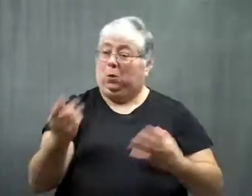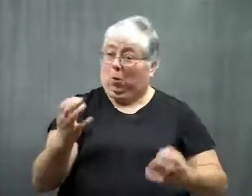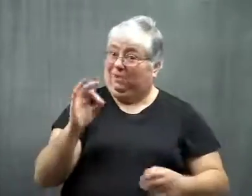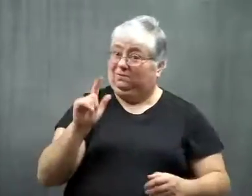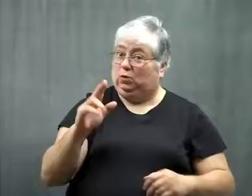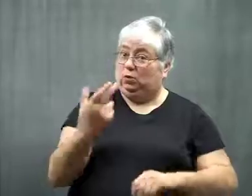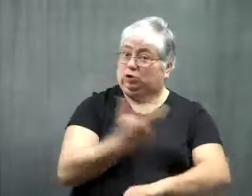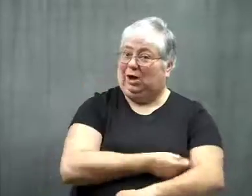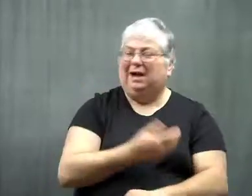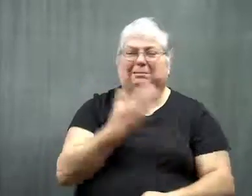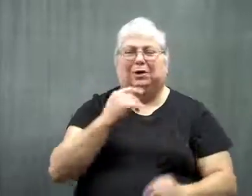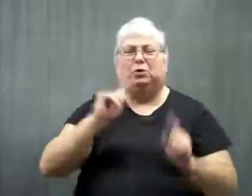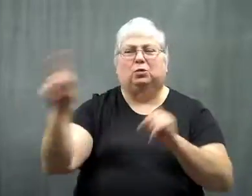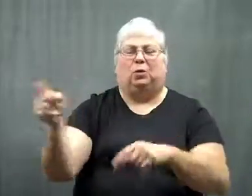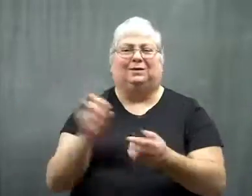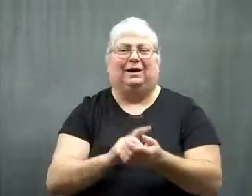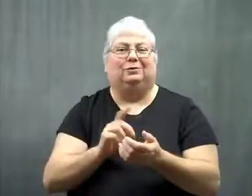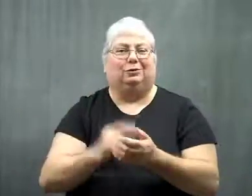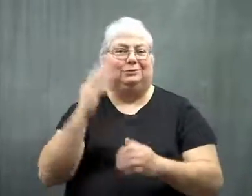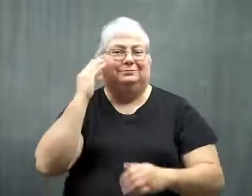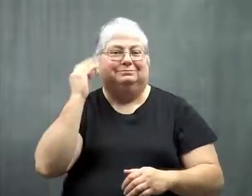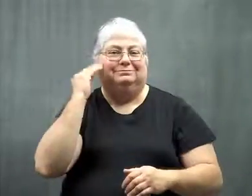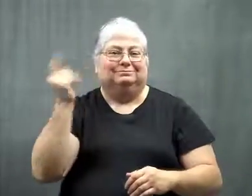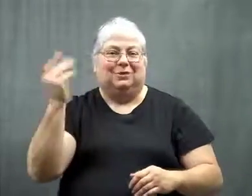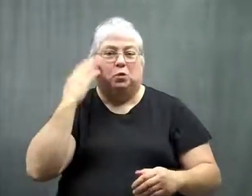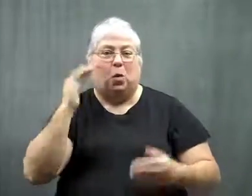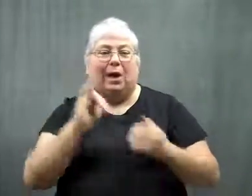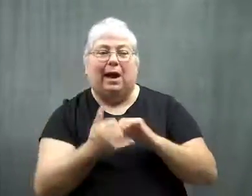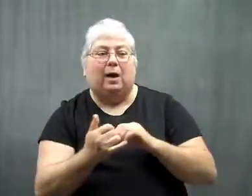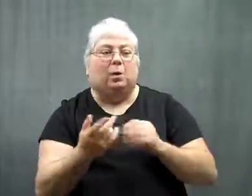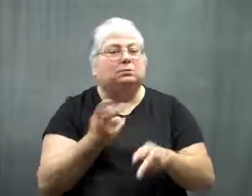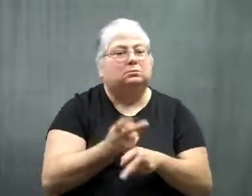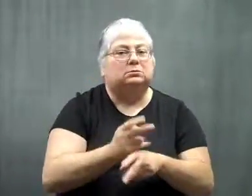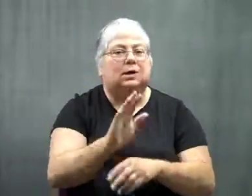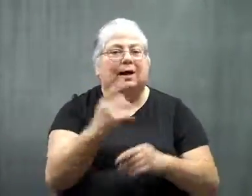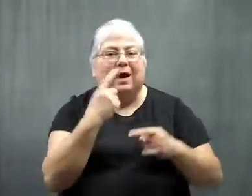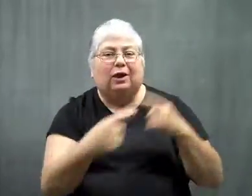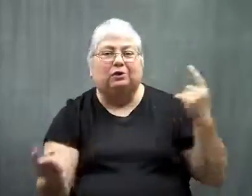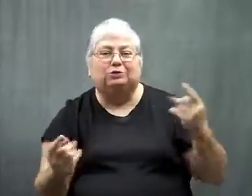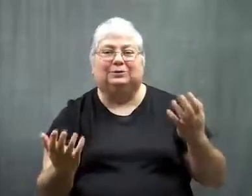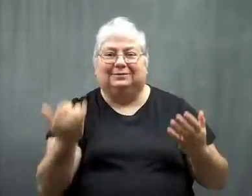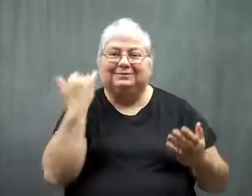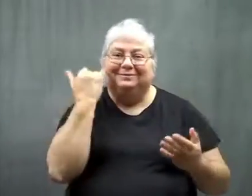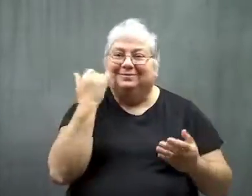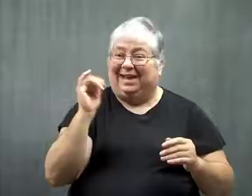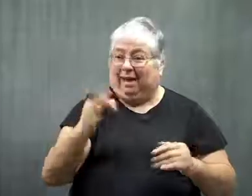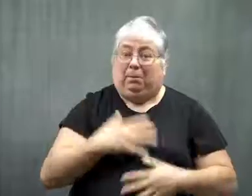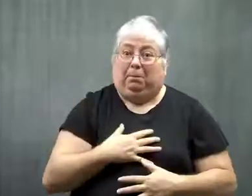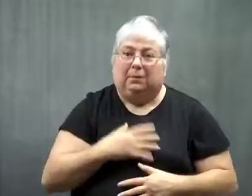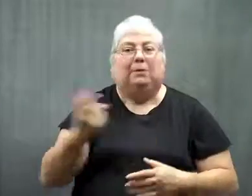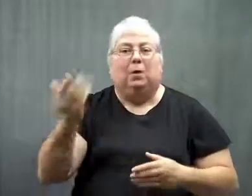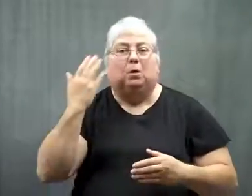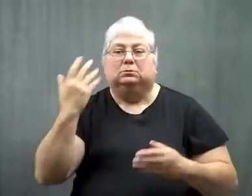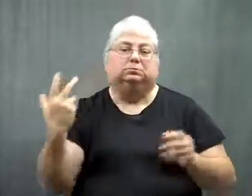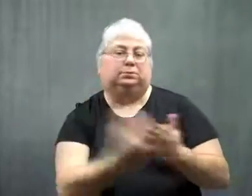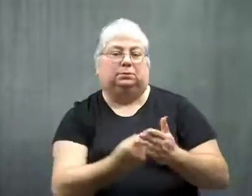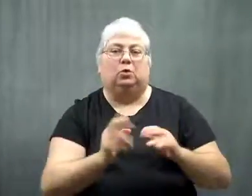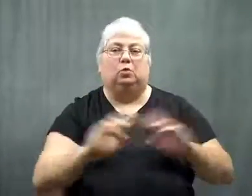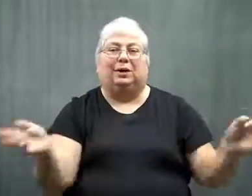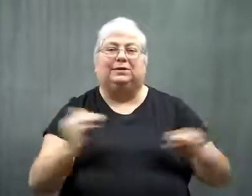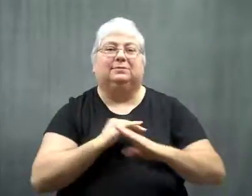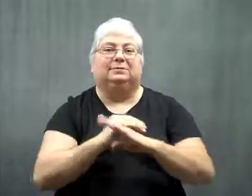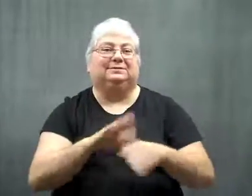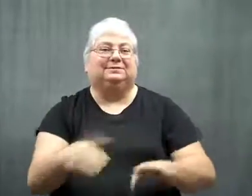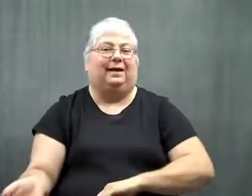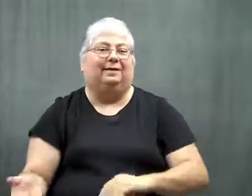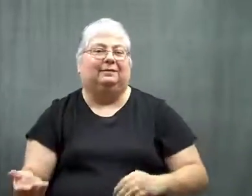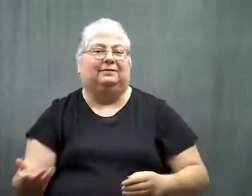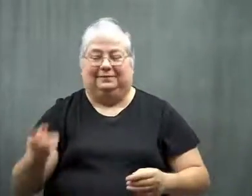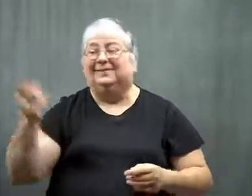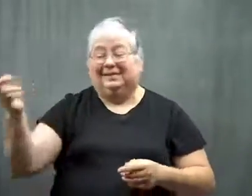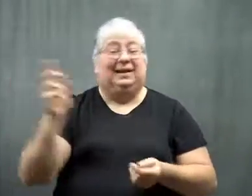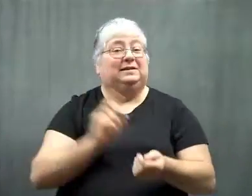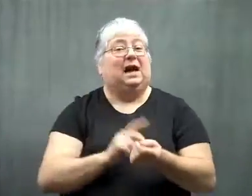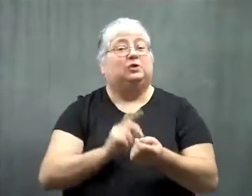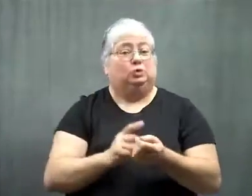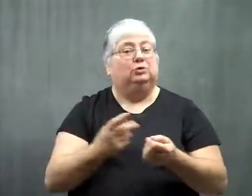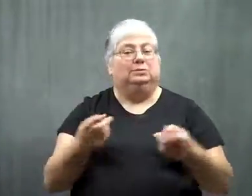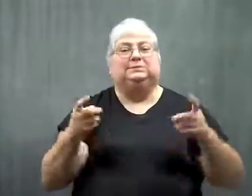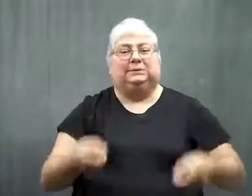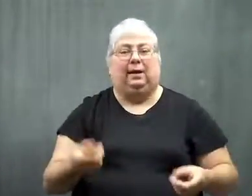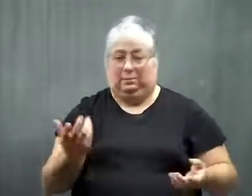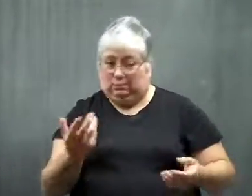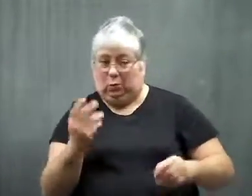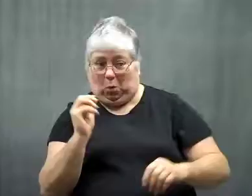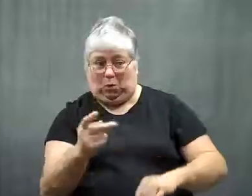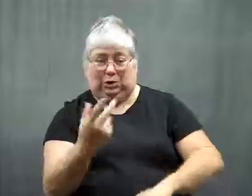For them, it's best to go to a doctor who knows how to manage an allergic reaction.